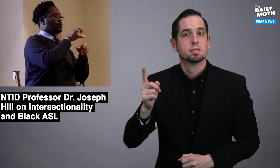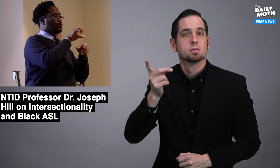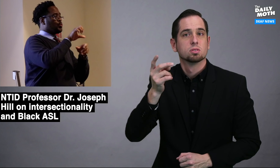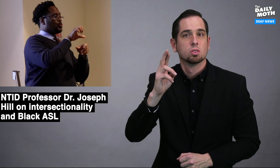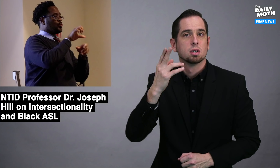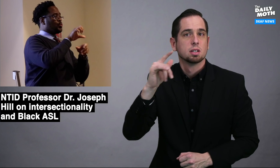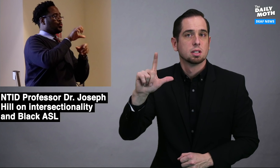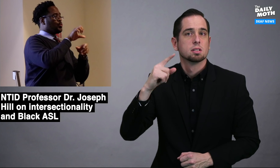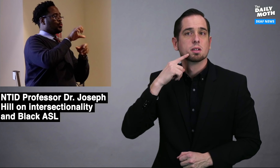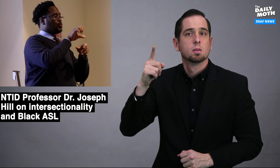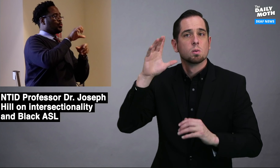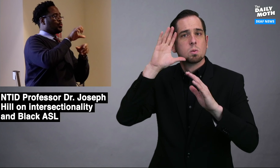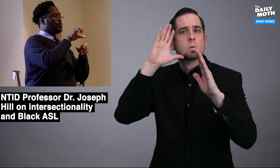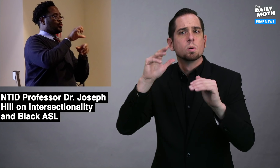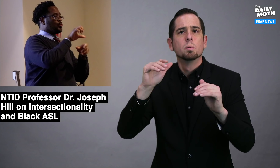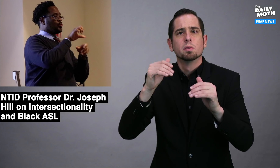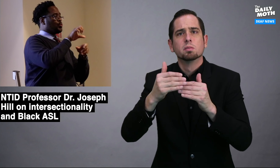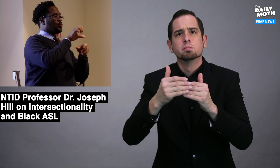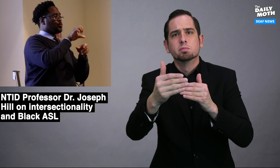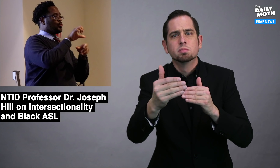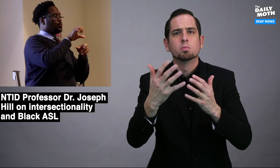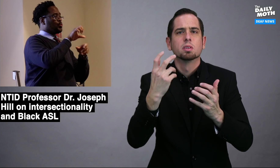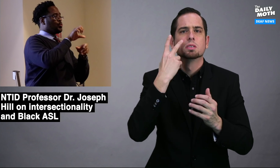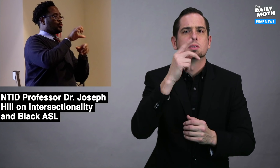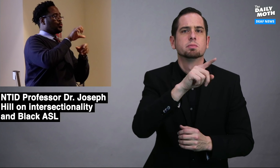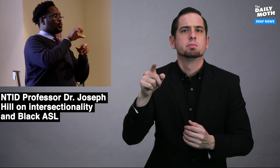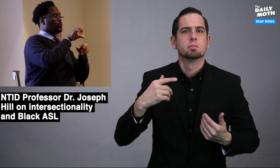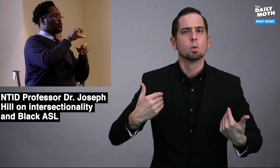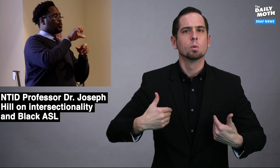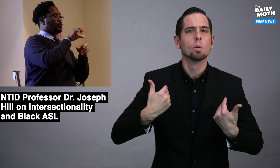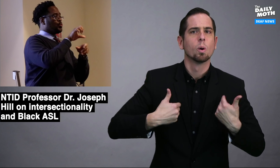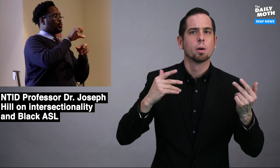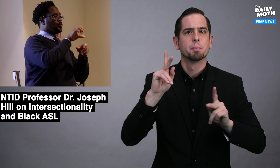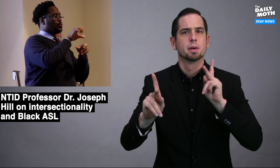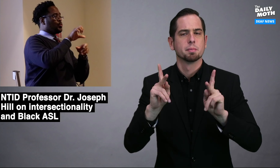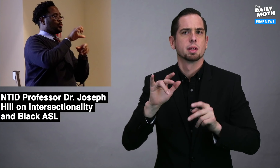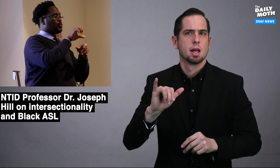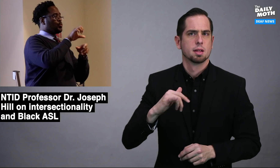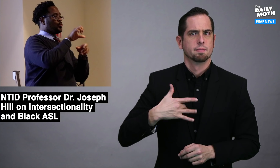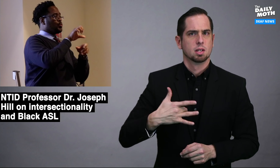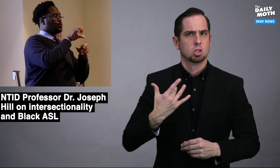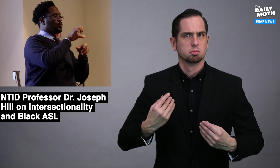Dr. Hill said he hopes that there will be young people who